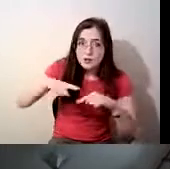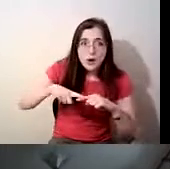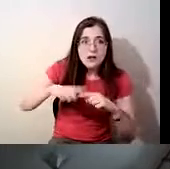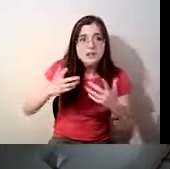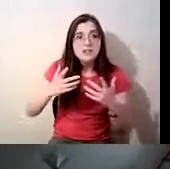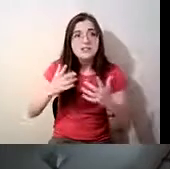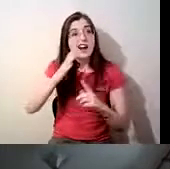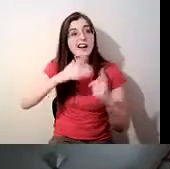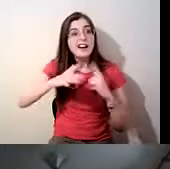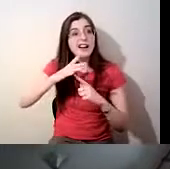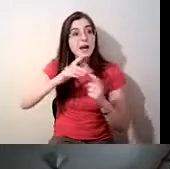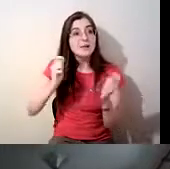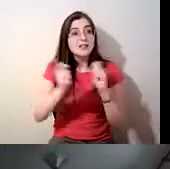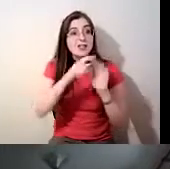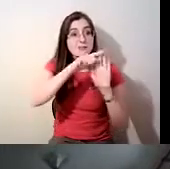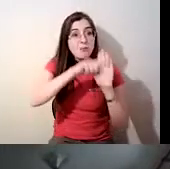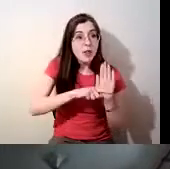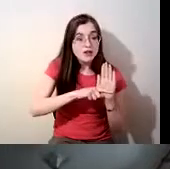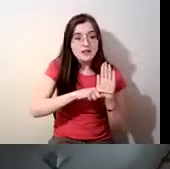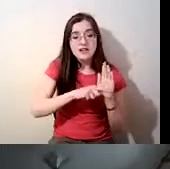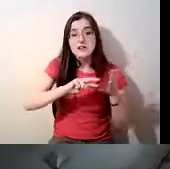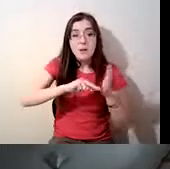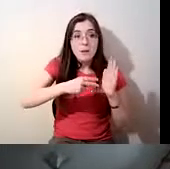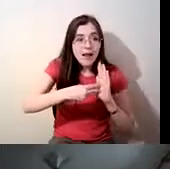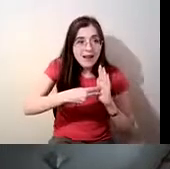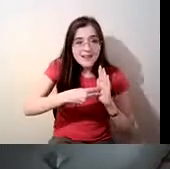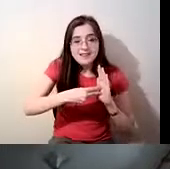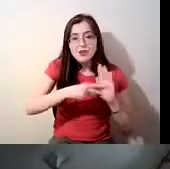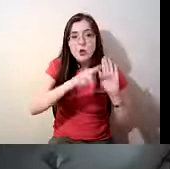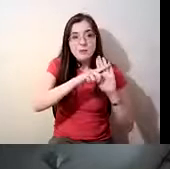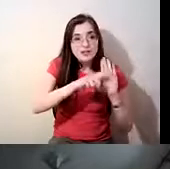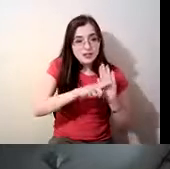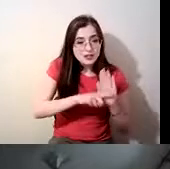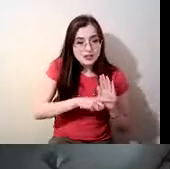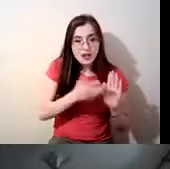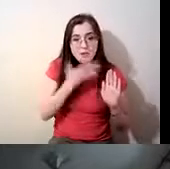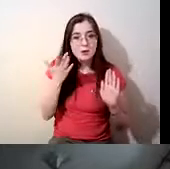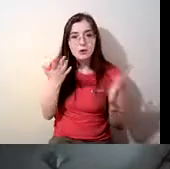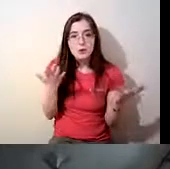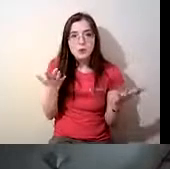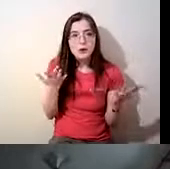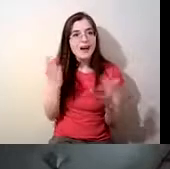change policies and plans and contingency measures that are not um accessible and don't center